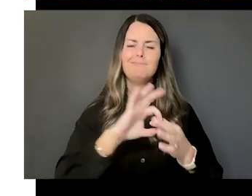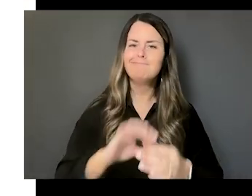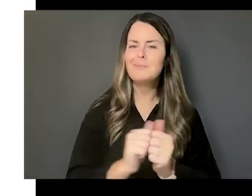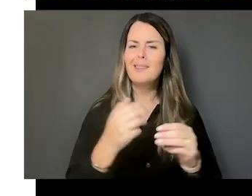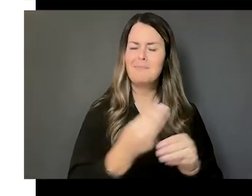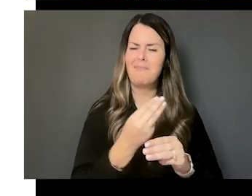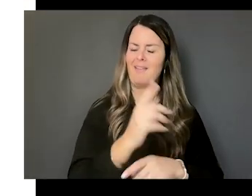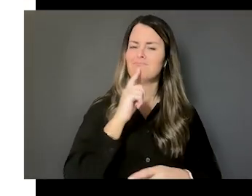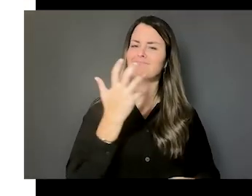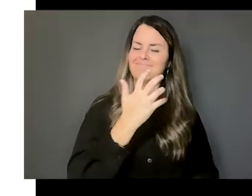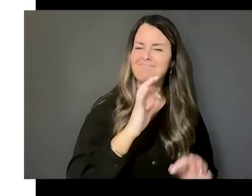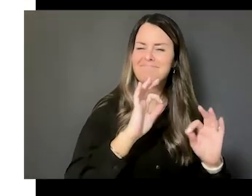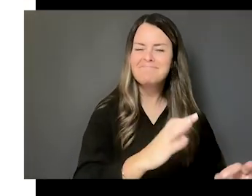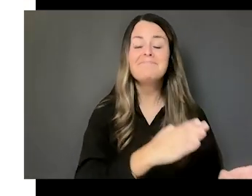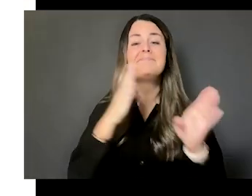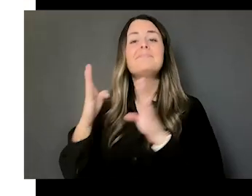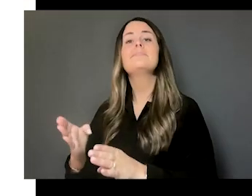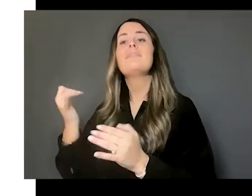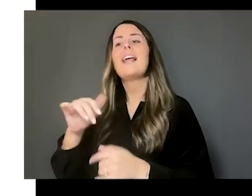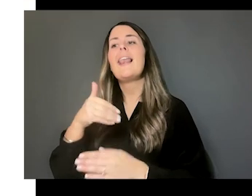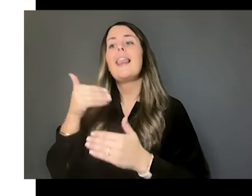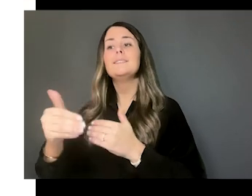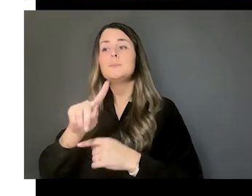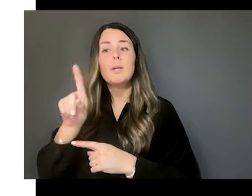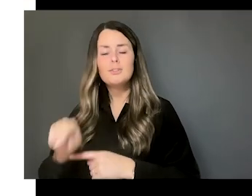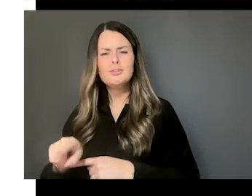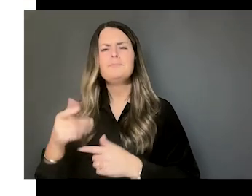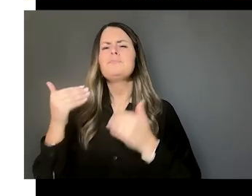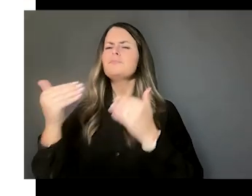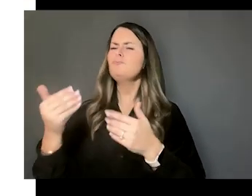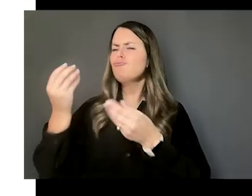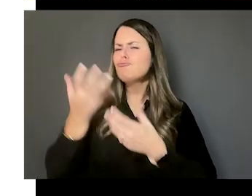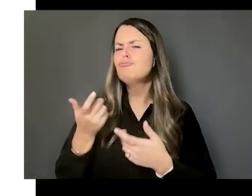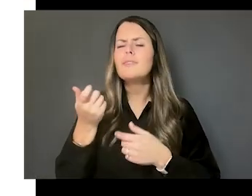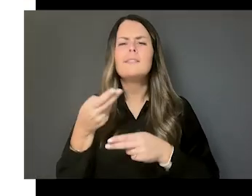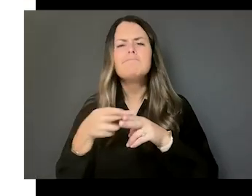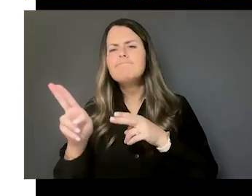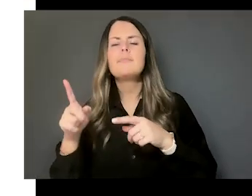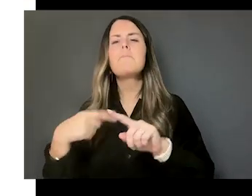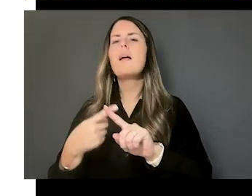Let's go ahead and move on to the next question and tell us a little bit about why you chose IM.